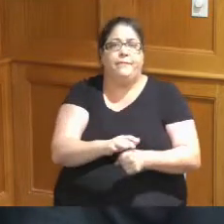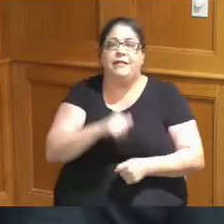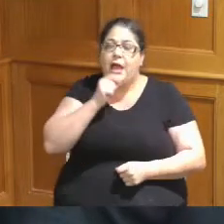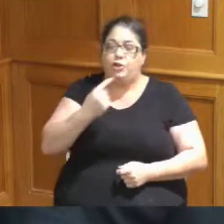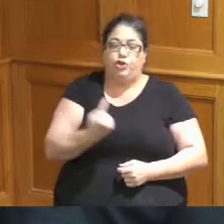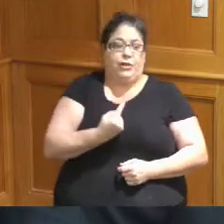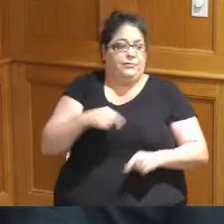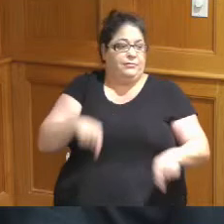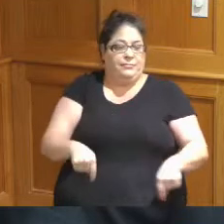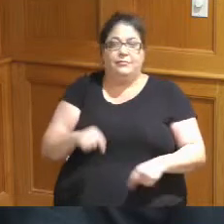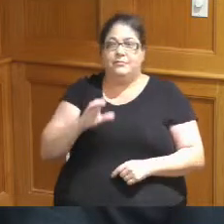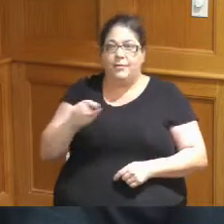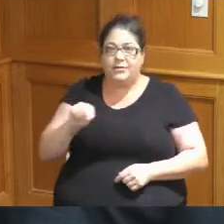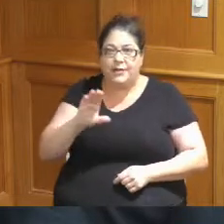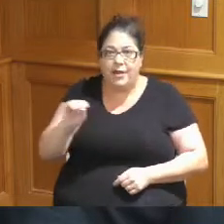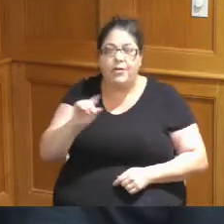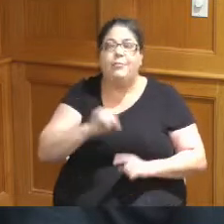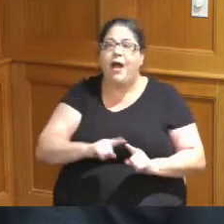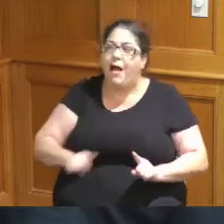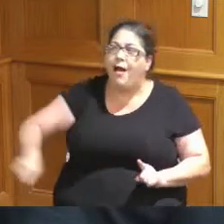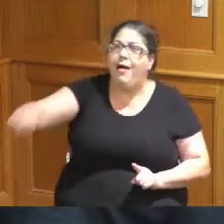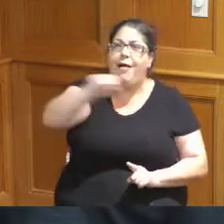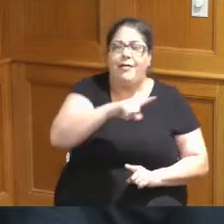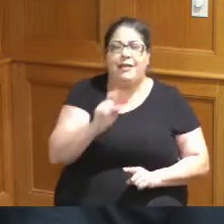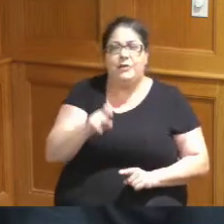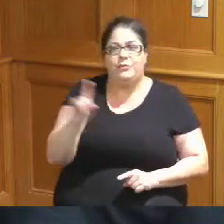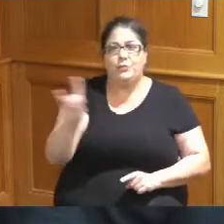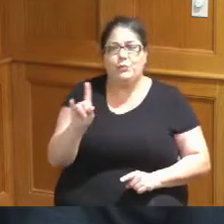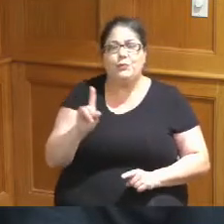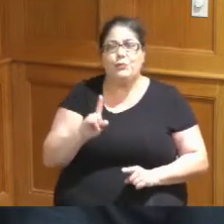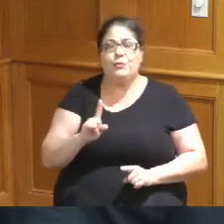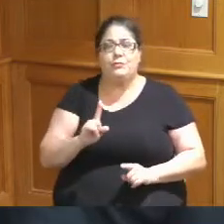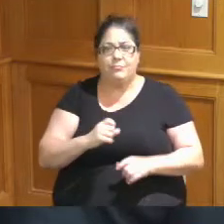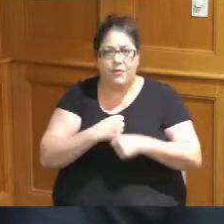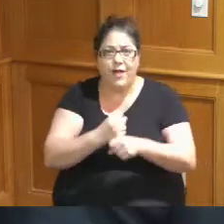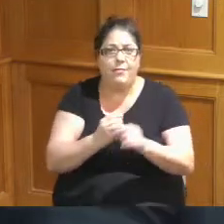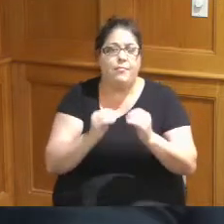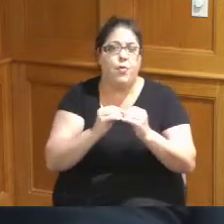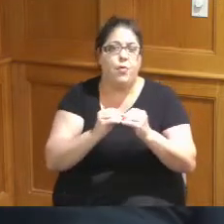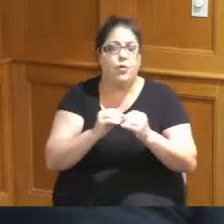but we really do need to address the issue of nursing shortages here in the county to keep the